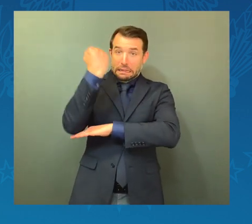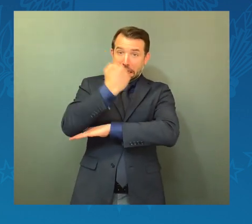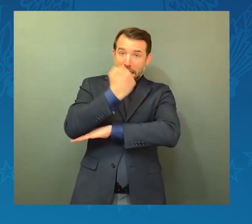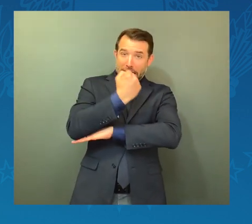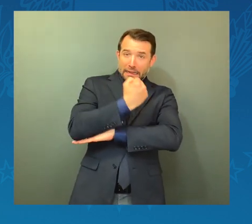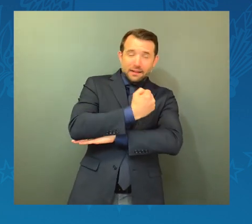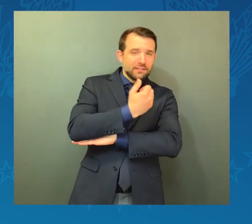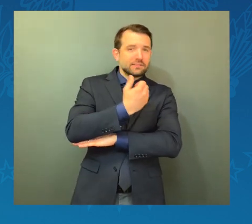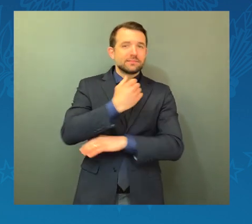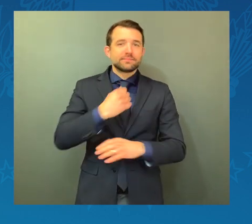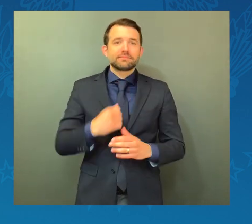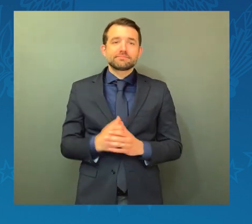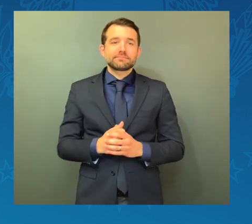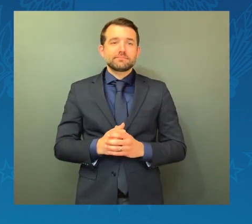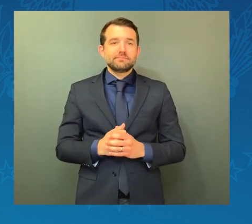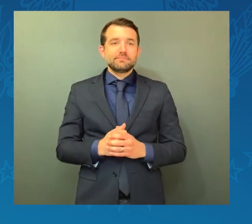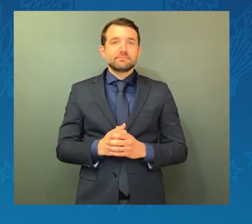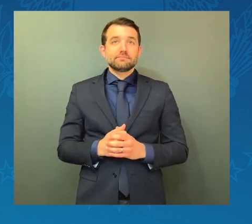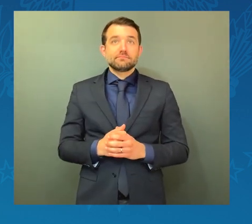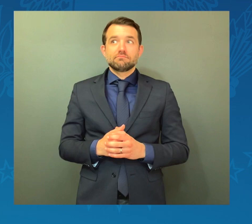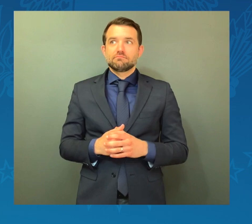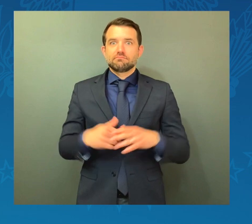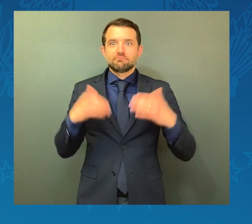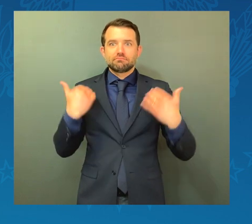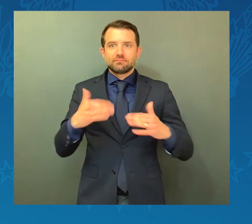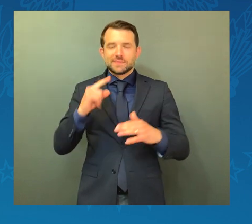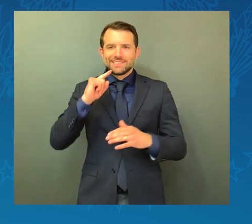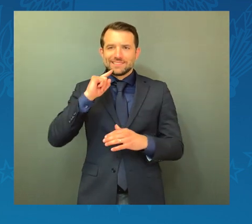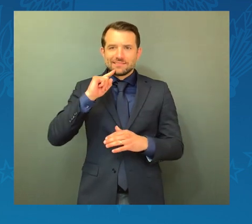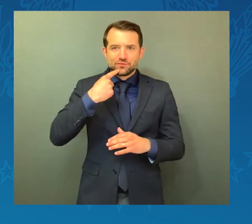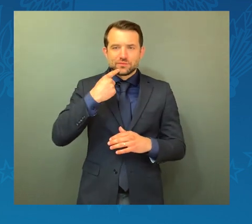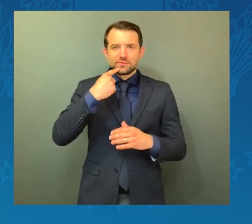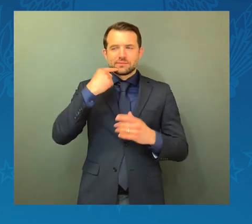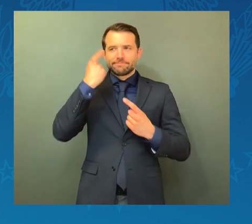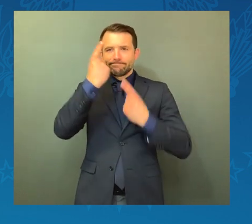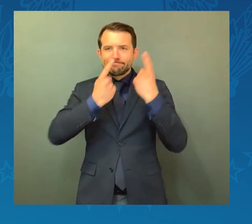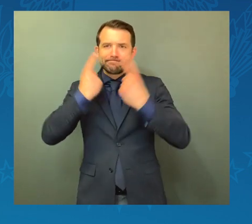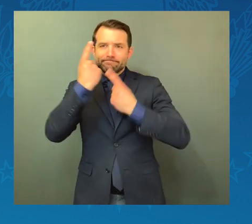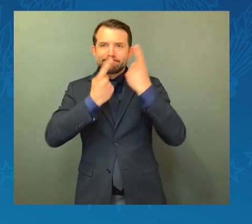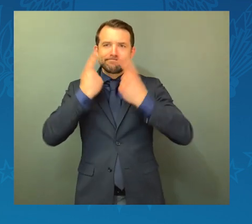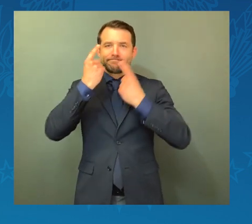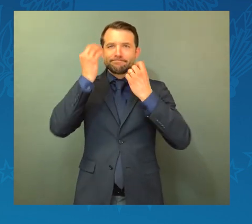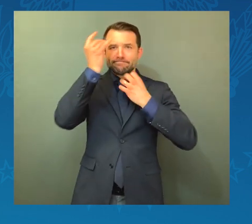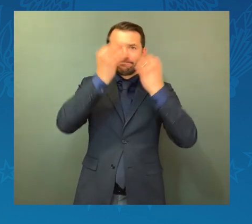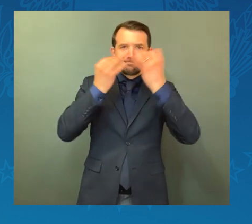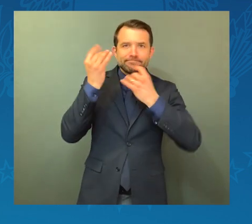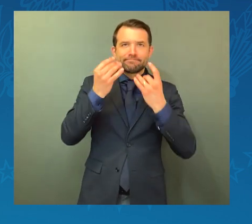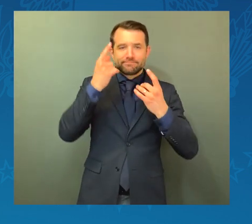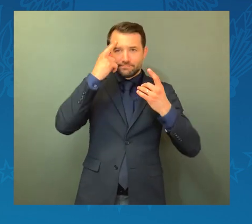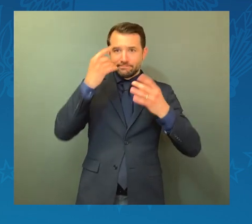I had to make serious decisions, whether I could keep jaws open.